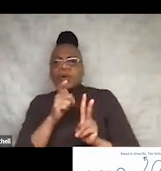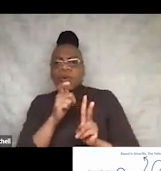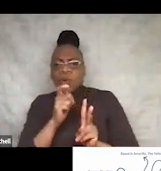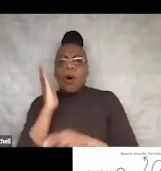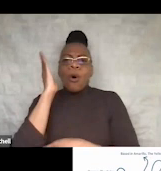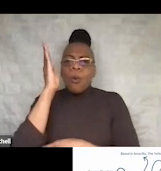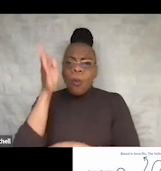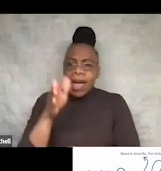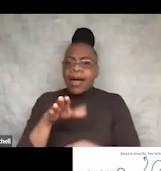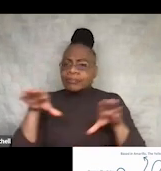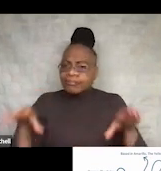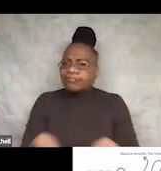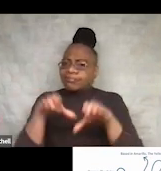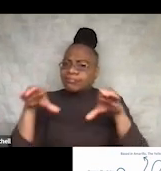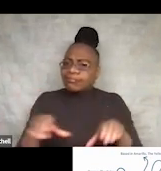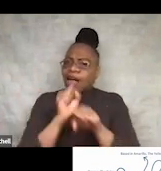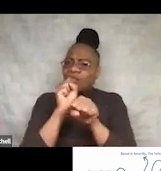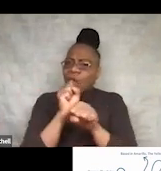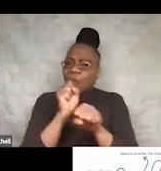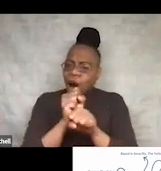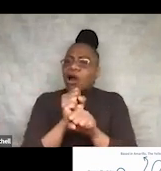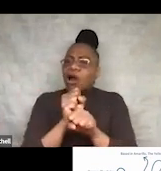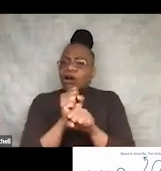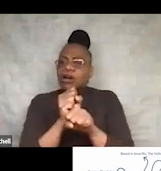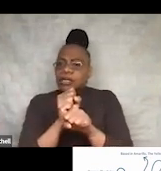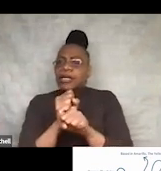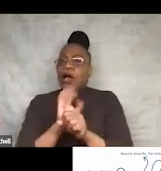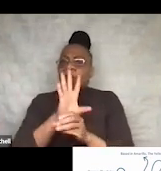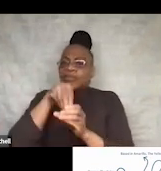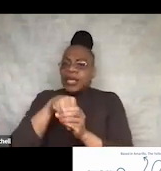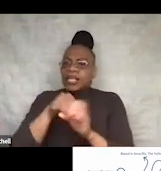in the organization and really work on those relationships?